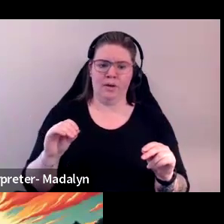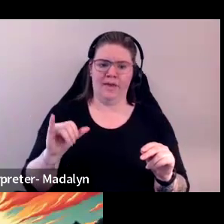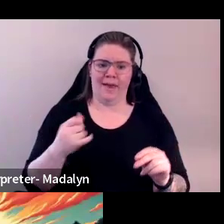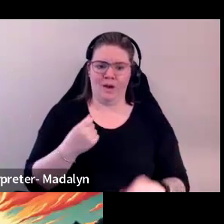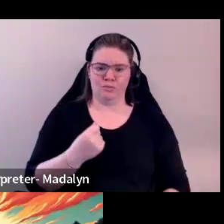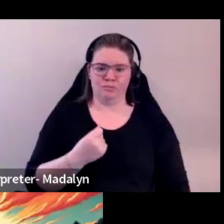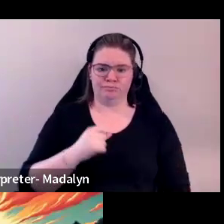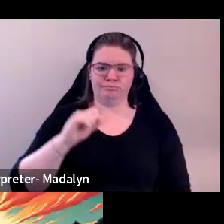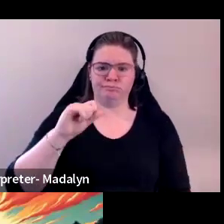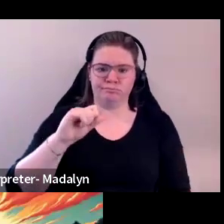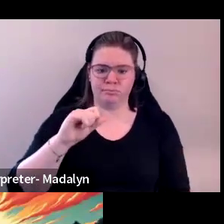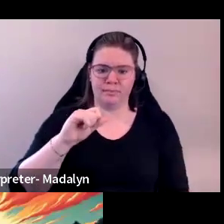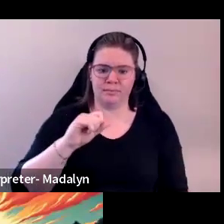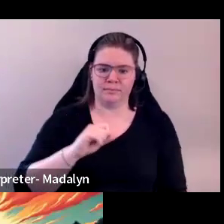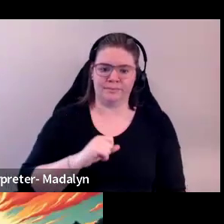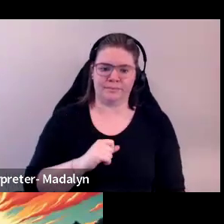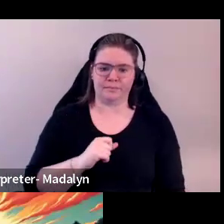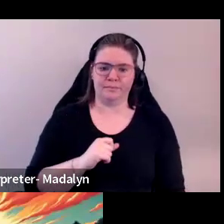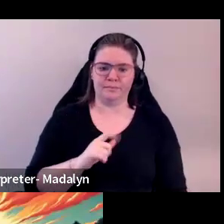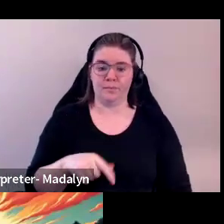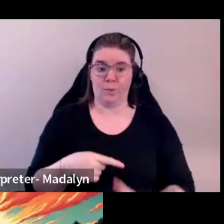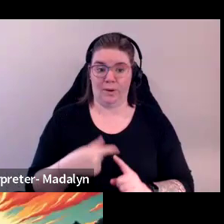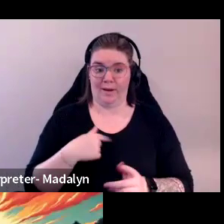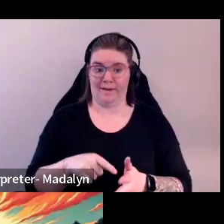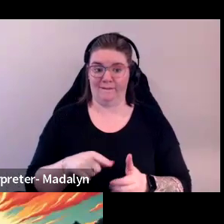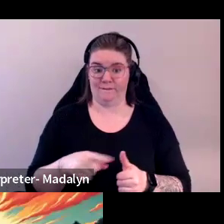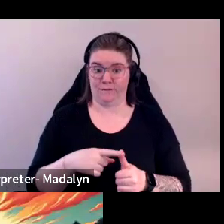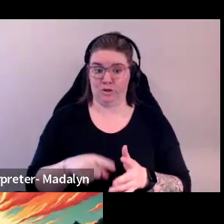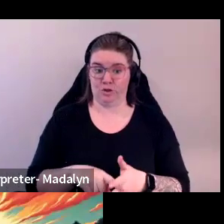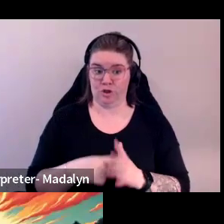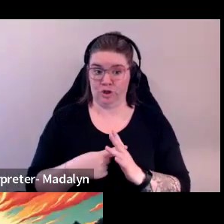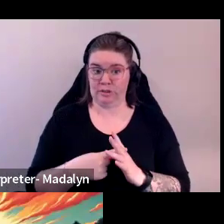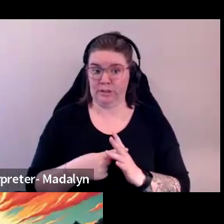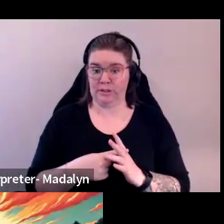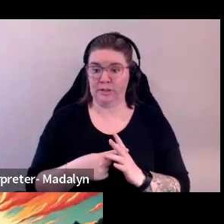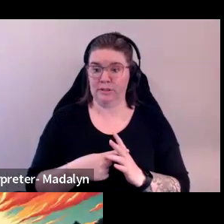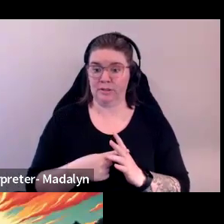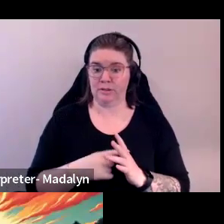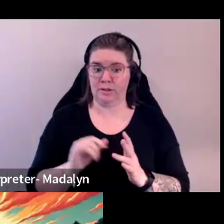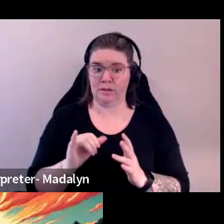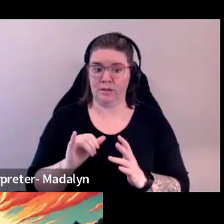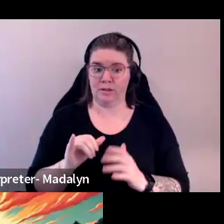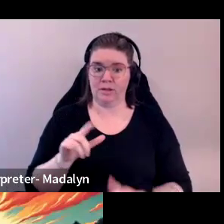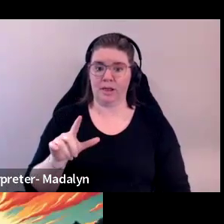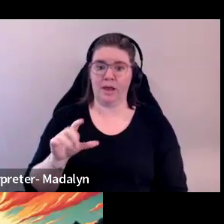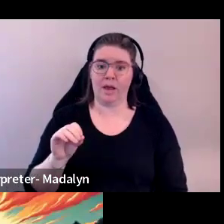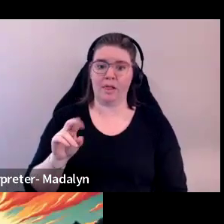Don Dew: umness of when like I first started, and even people before us, you know, like Don Dew: Luanne Kibbie. And and you know